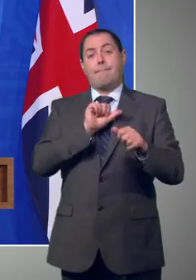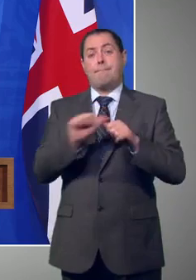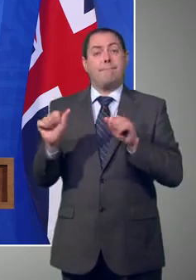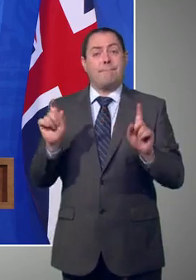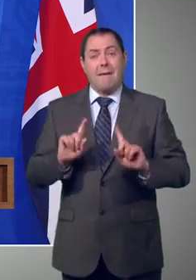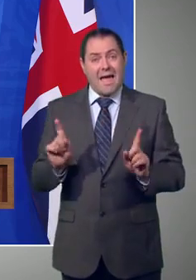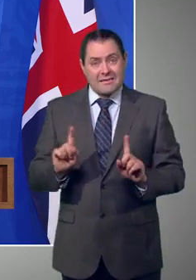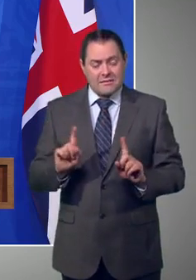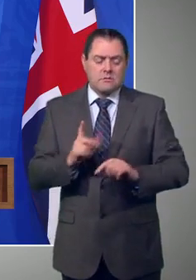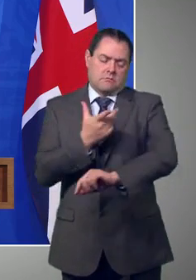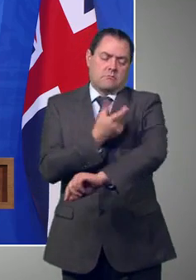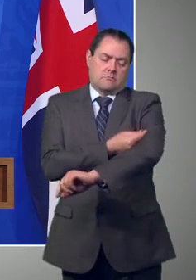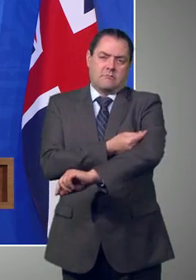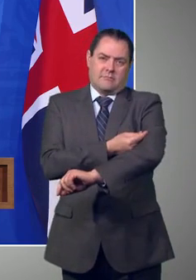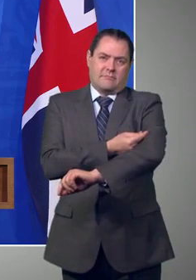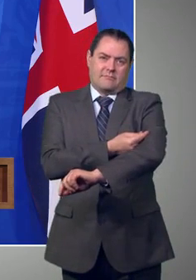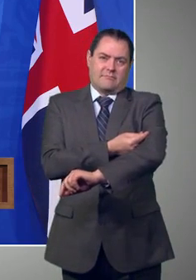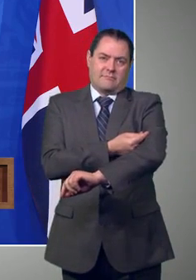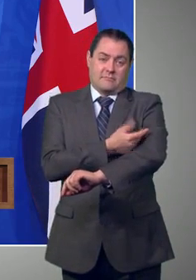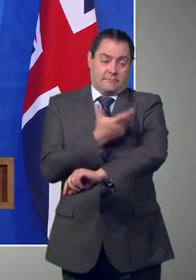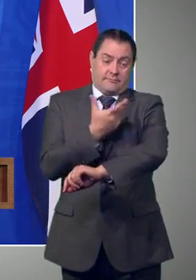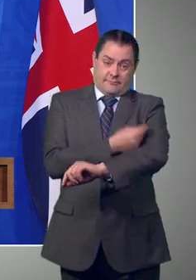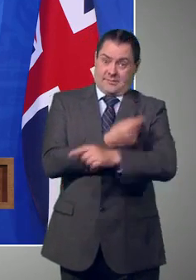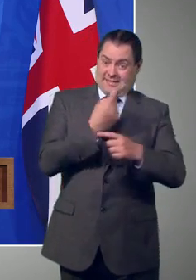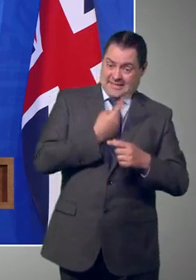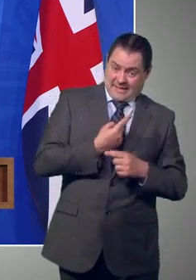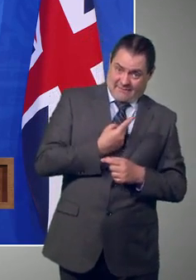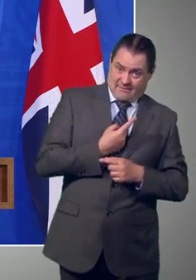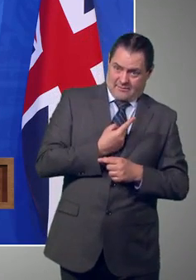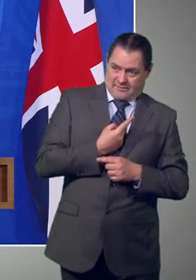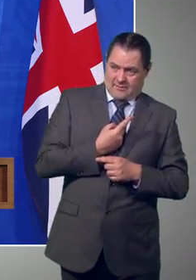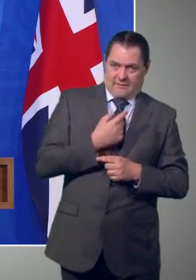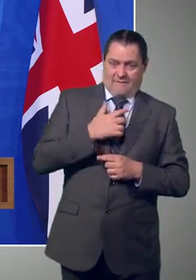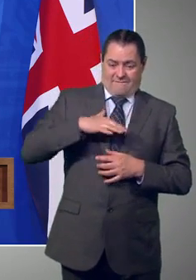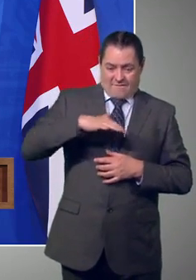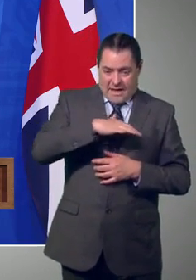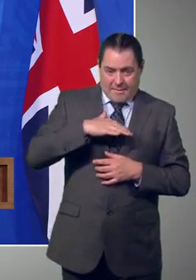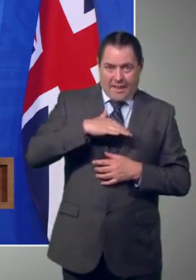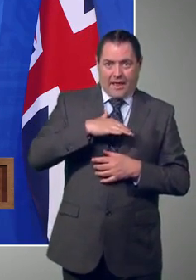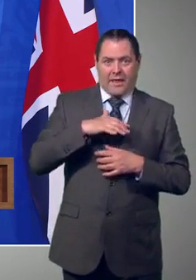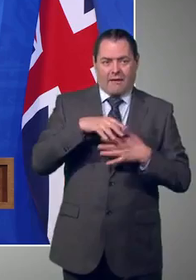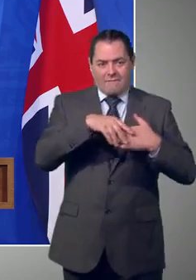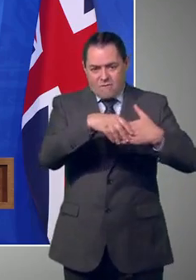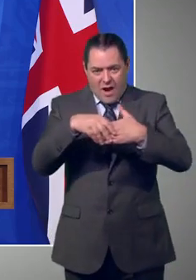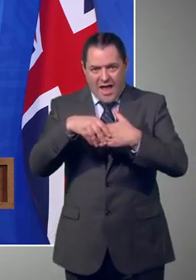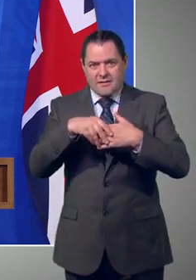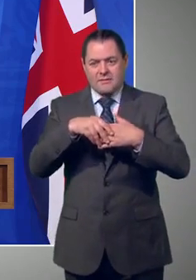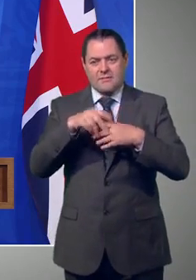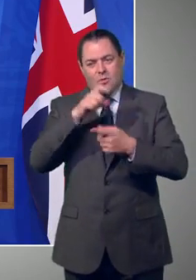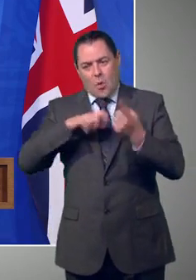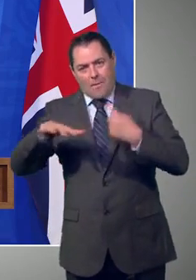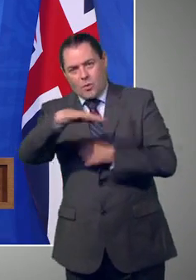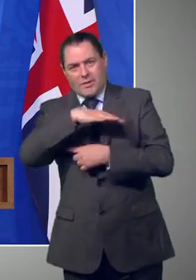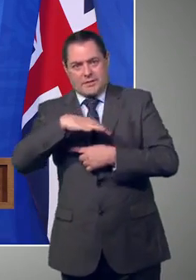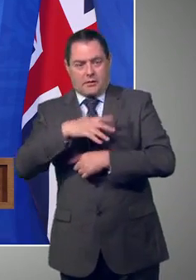ones and your community against this new variant is to get both